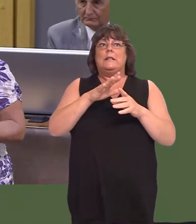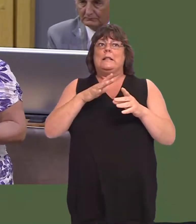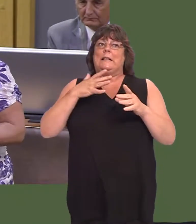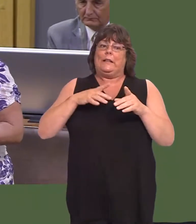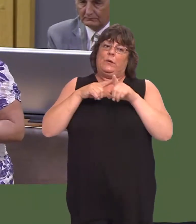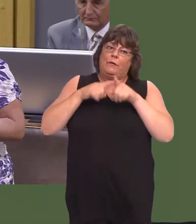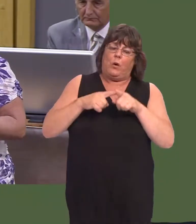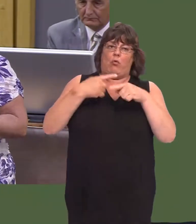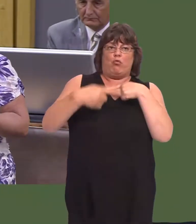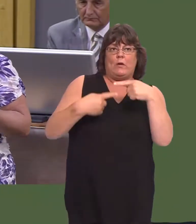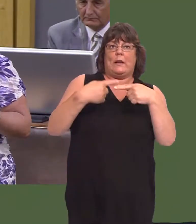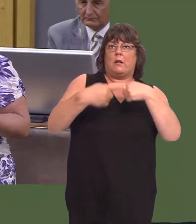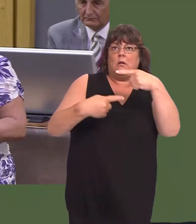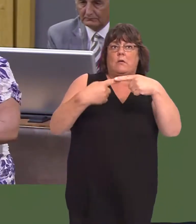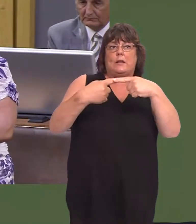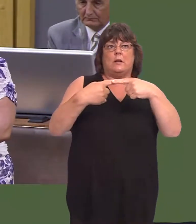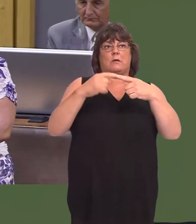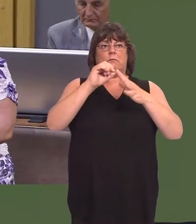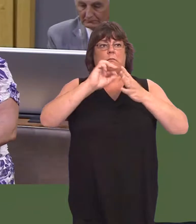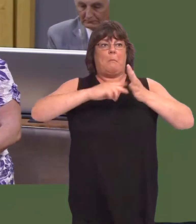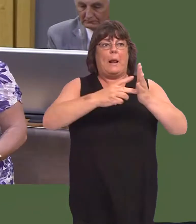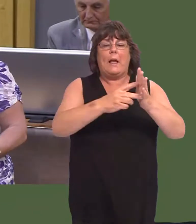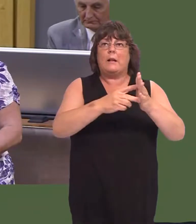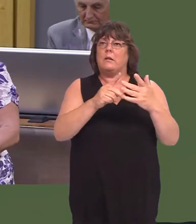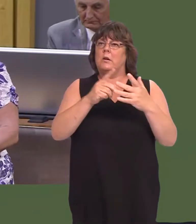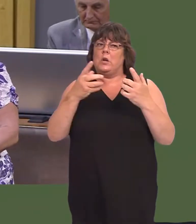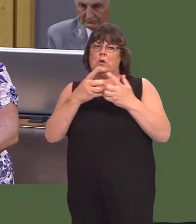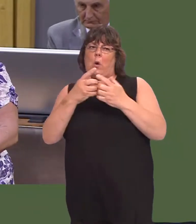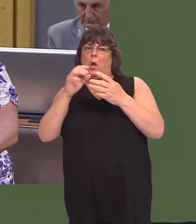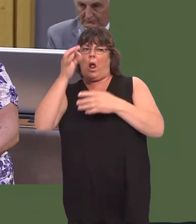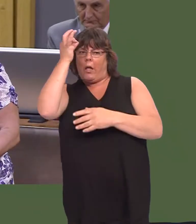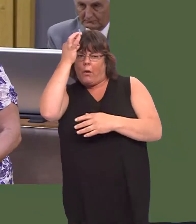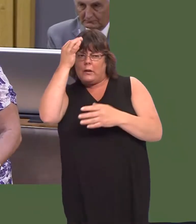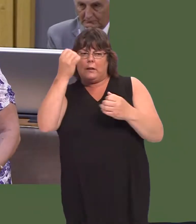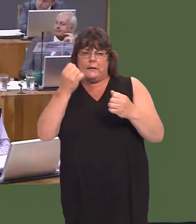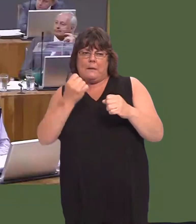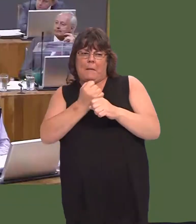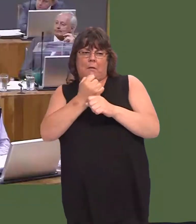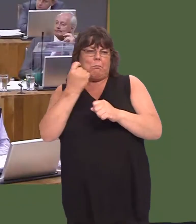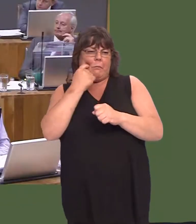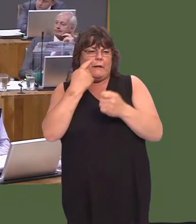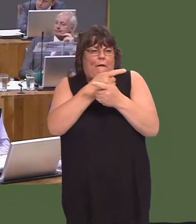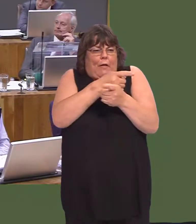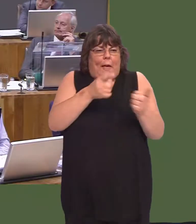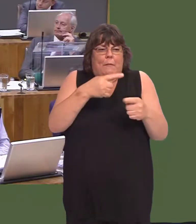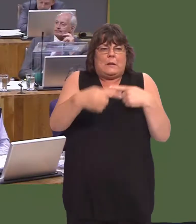What can your Government do to ensure that local authorities make it as simple as possible for the residents to recycle?